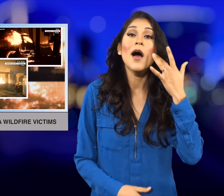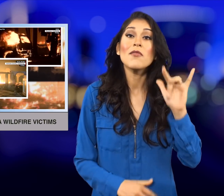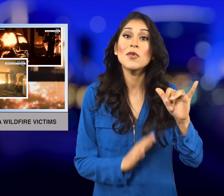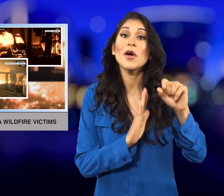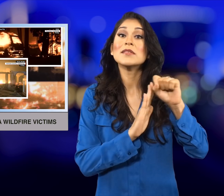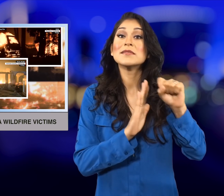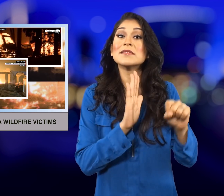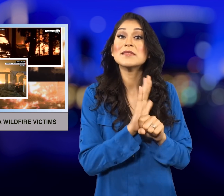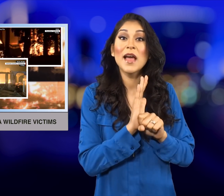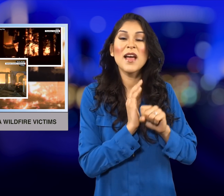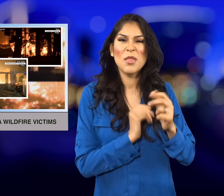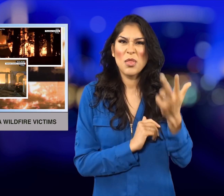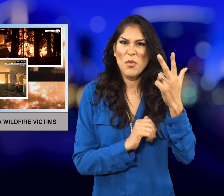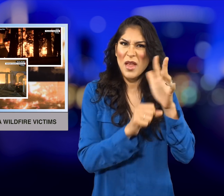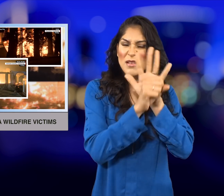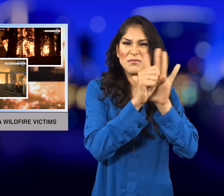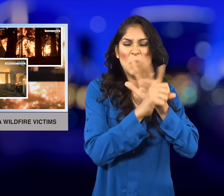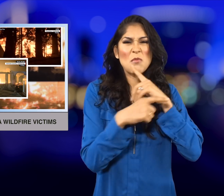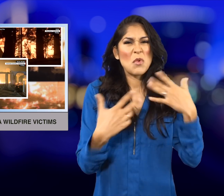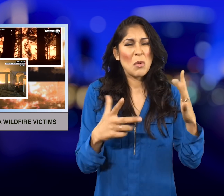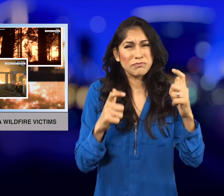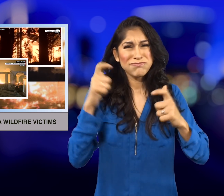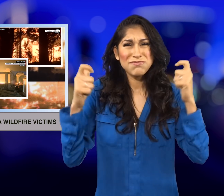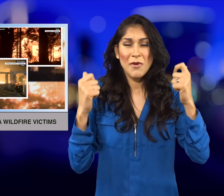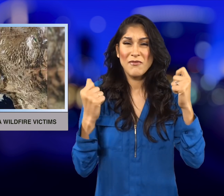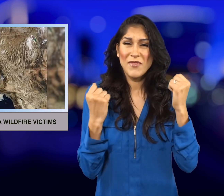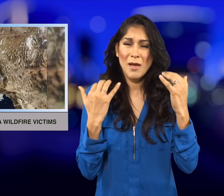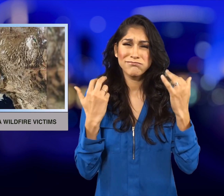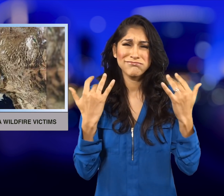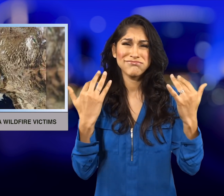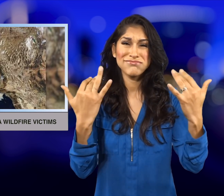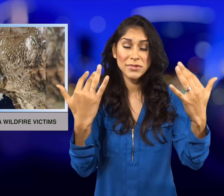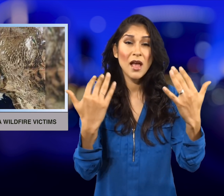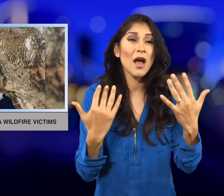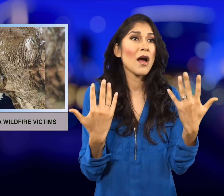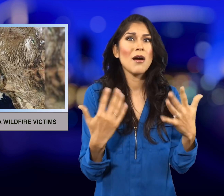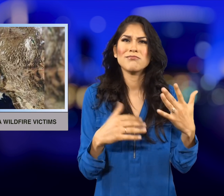Three massive wildfires are burning across the state of California.